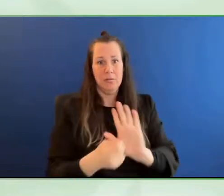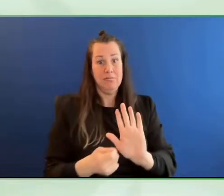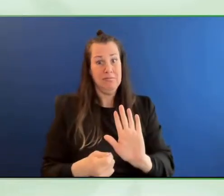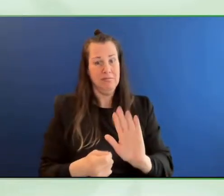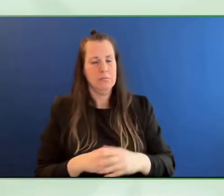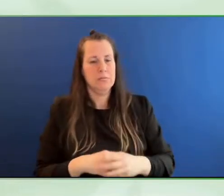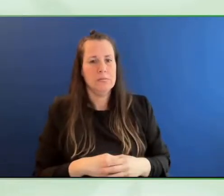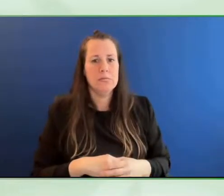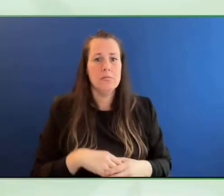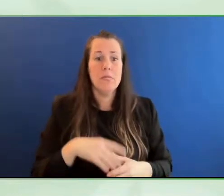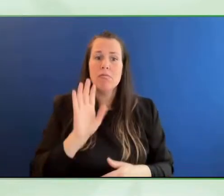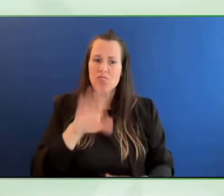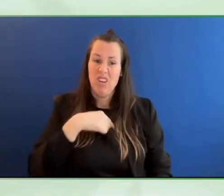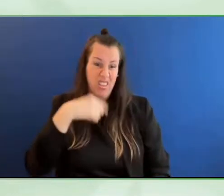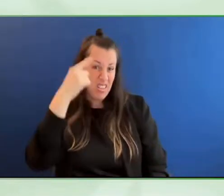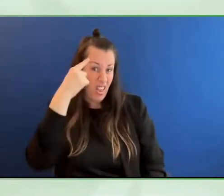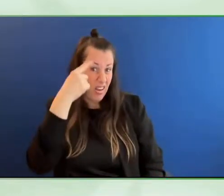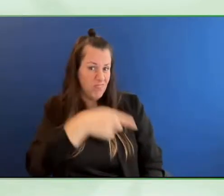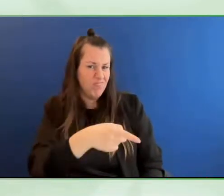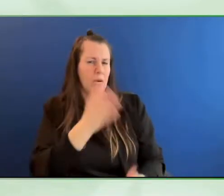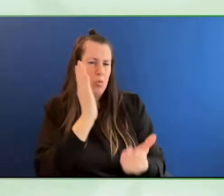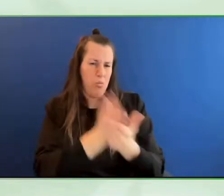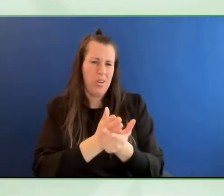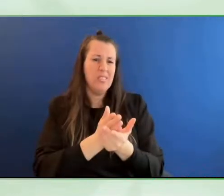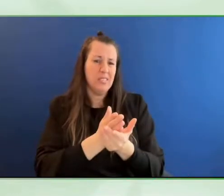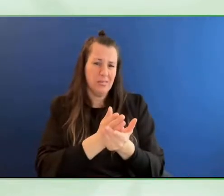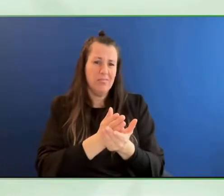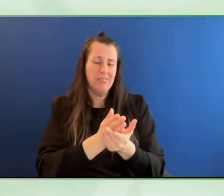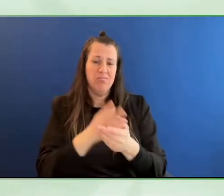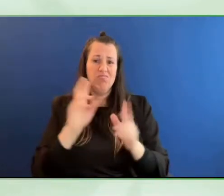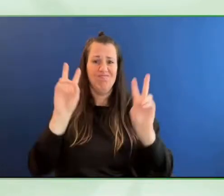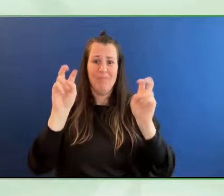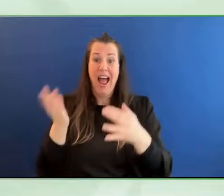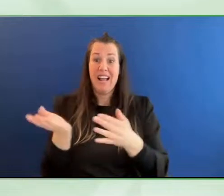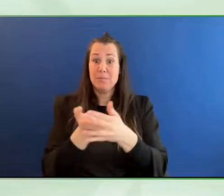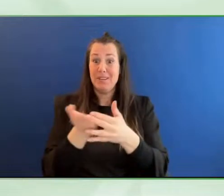If you have cracked alt text it means they probably don't care about you, so don't shop there.